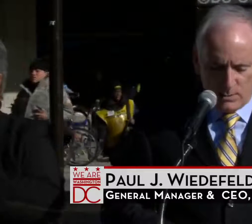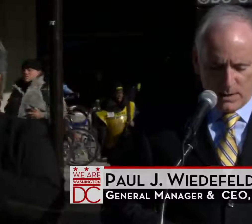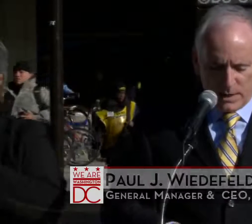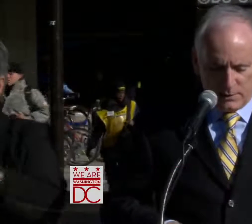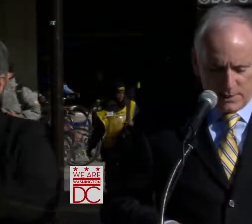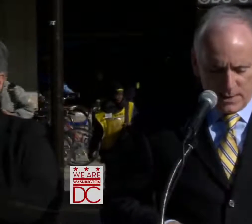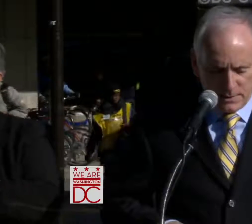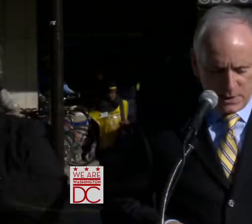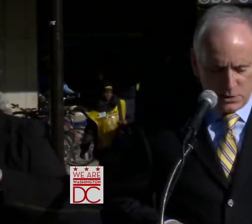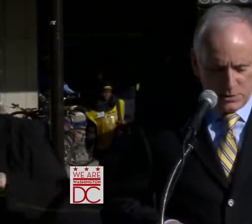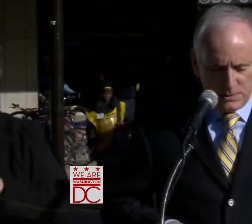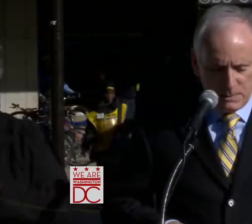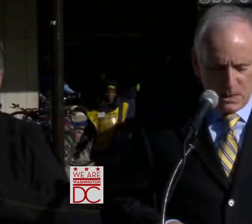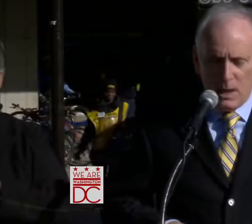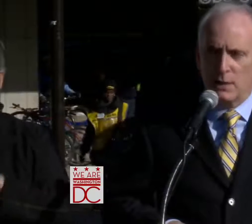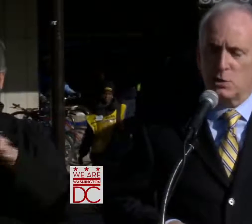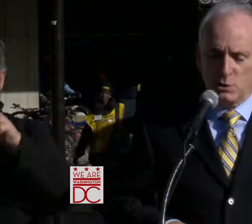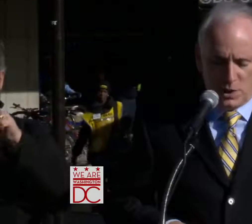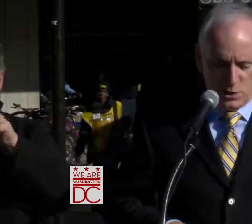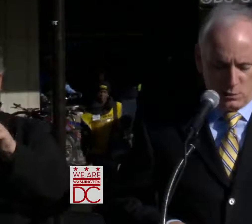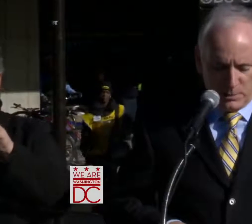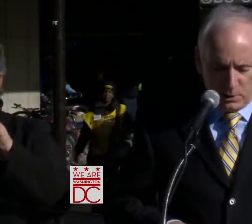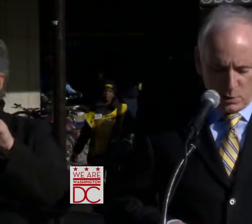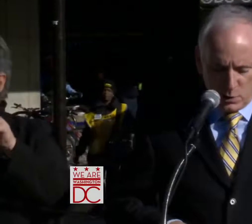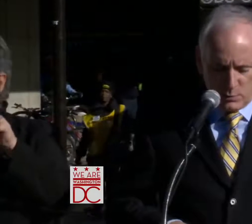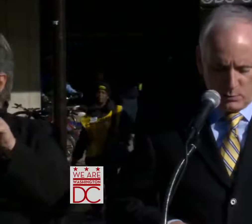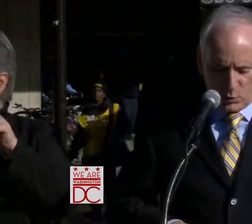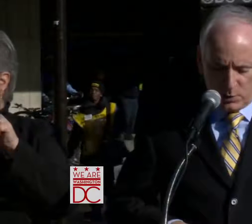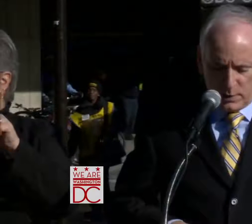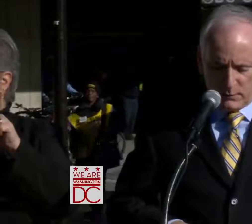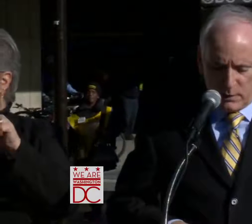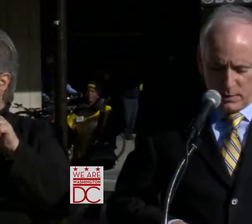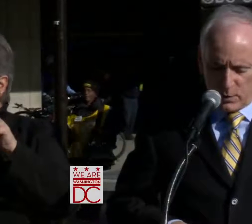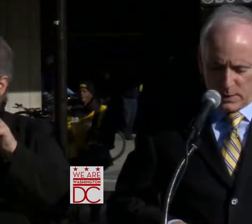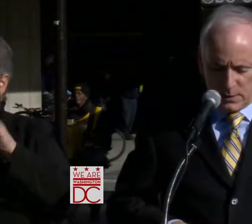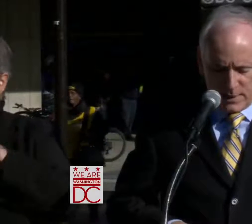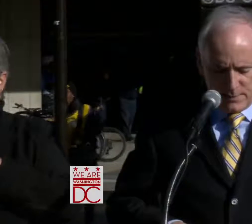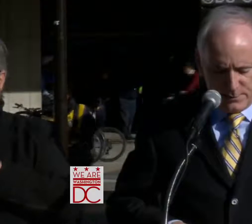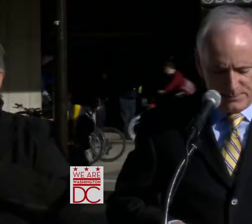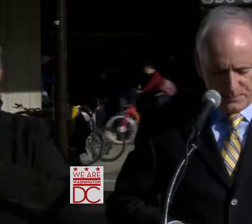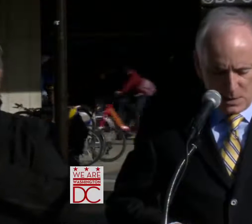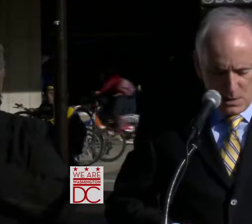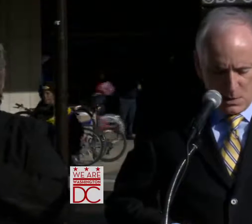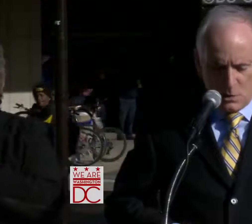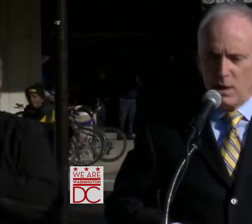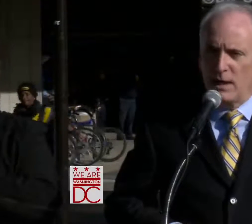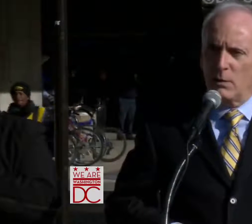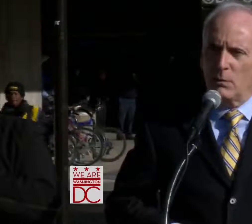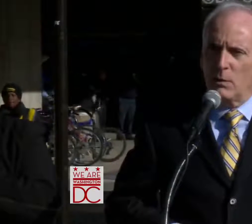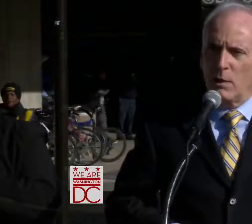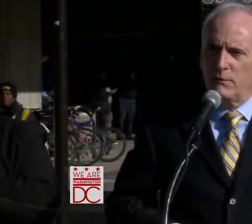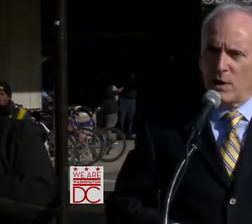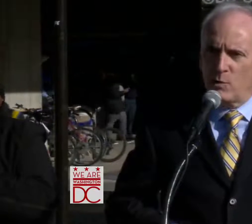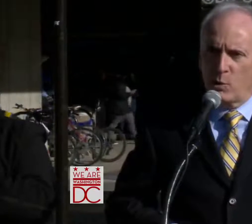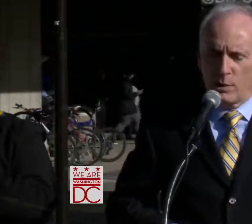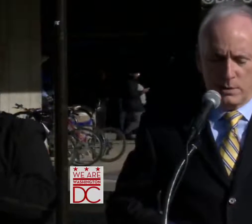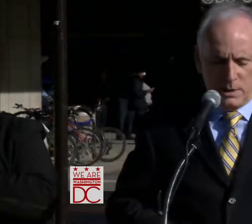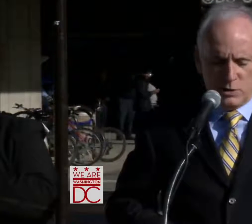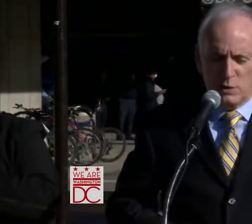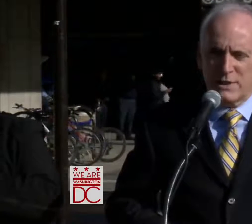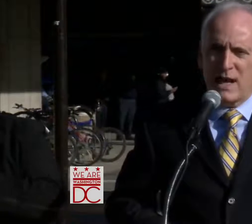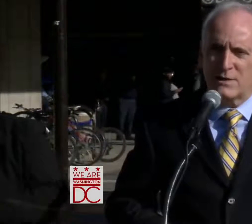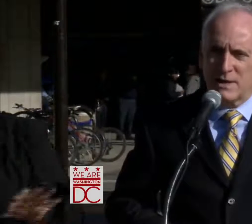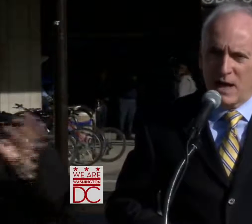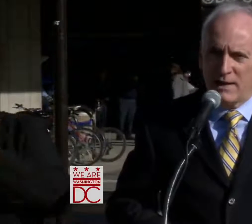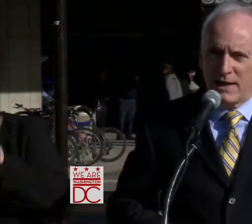NOMA GALLAUDET STATIONS AND VERY IMPORTANT IS SERVICE OUTSIDE OF